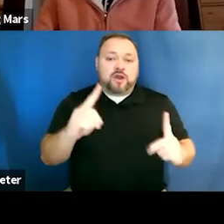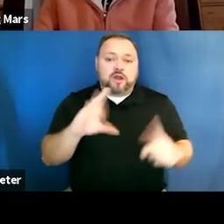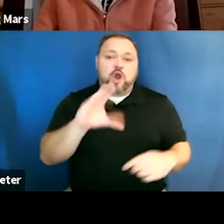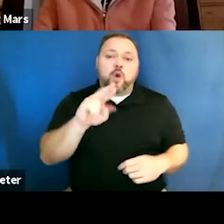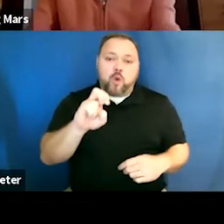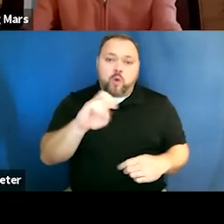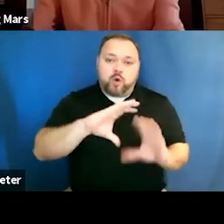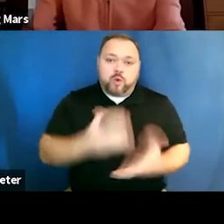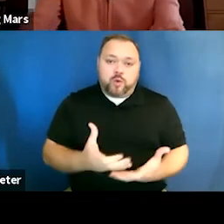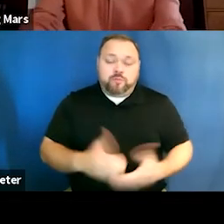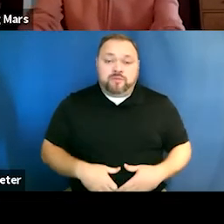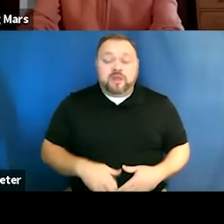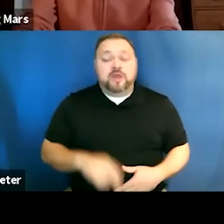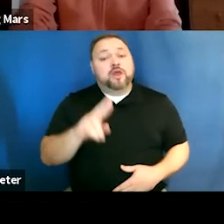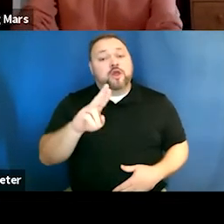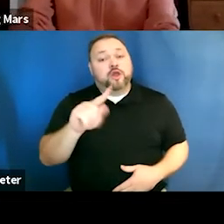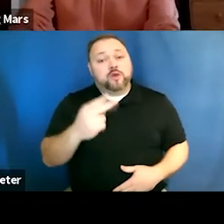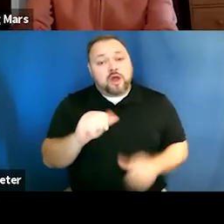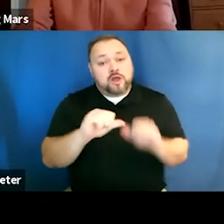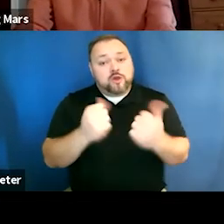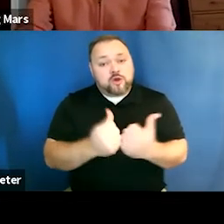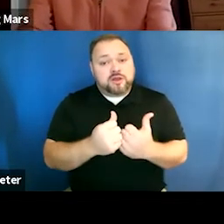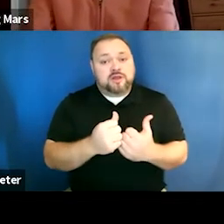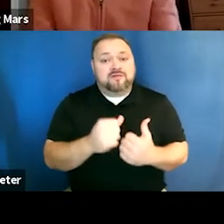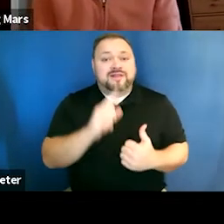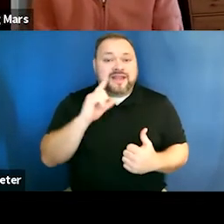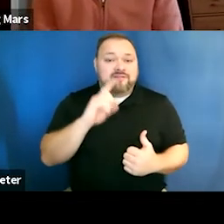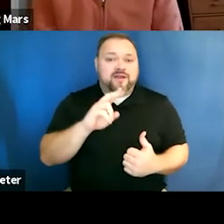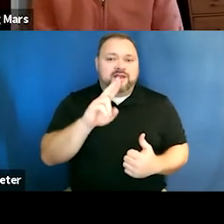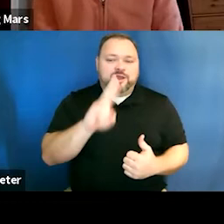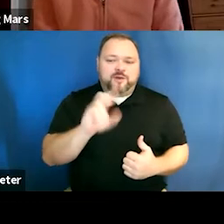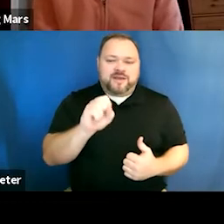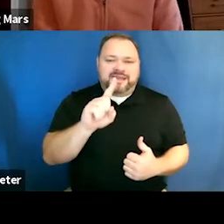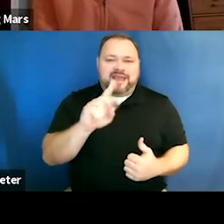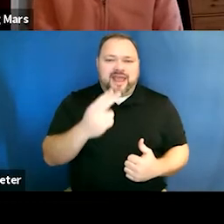the Utah Association of the Deaf, and DSDHH legislative task force.